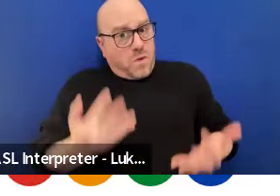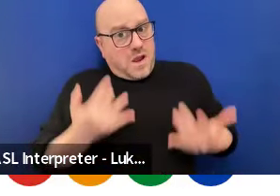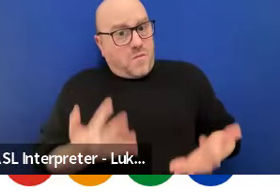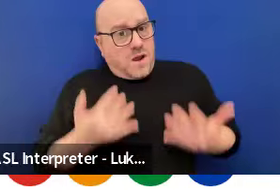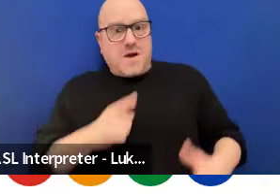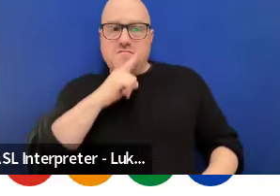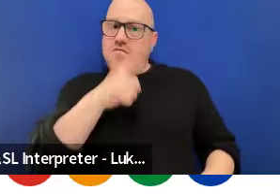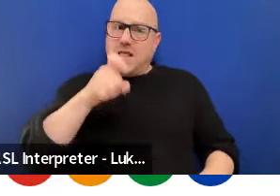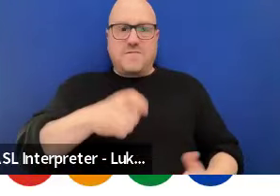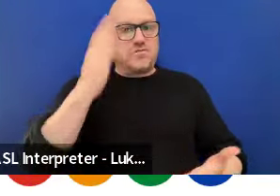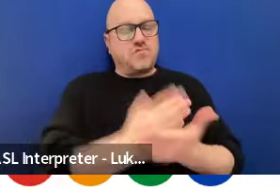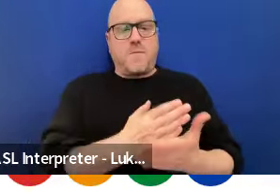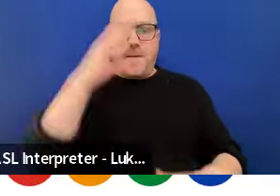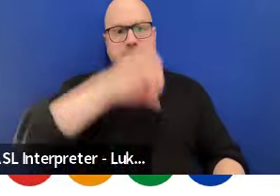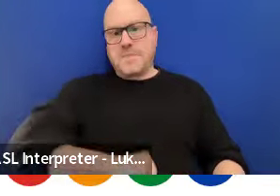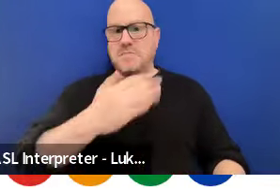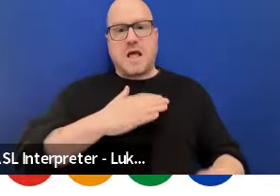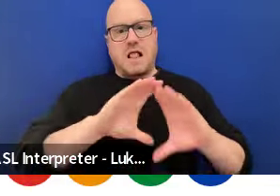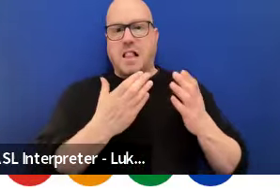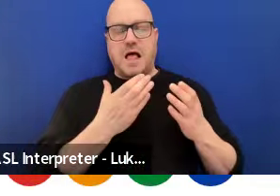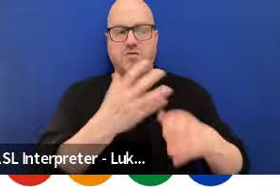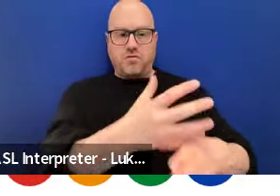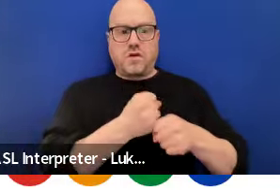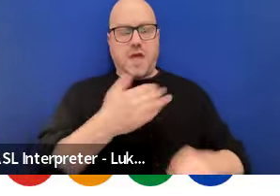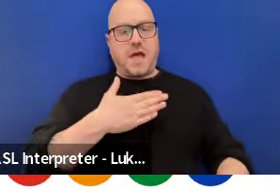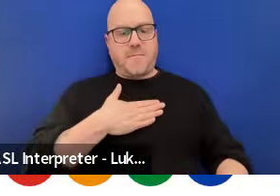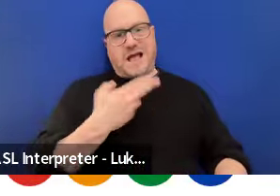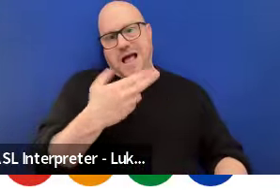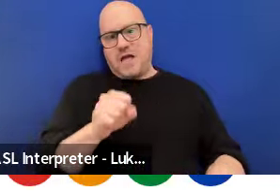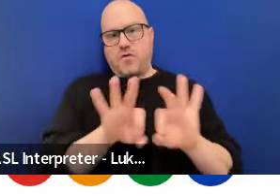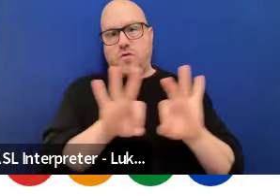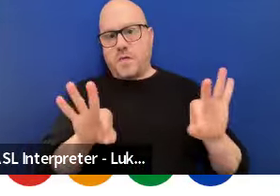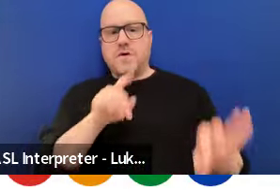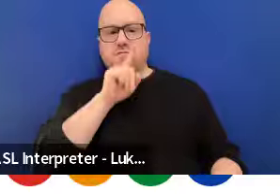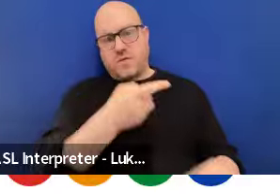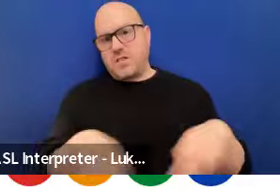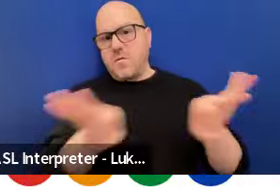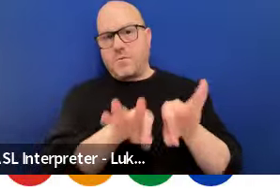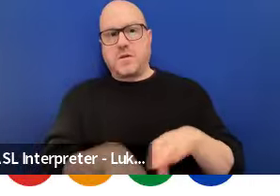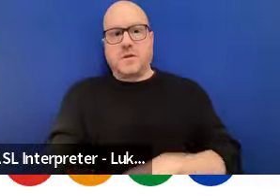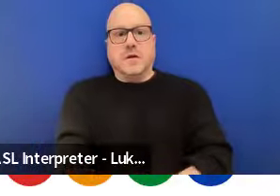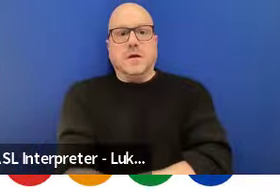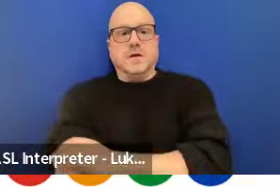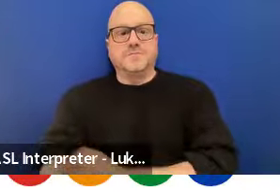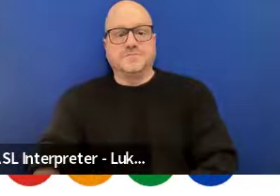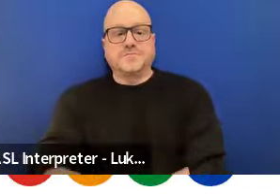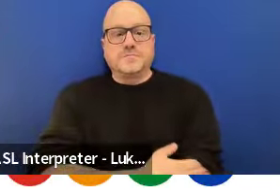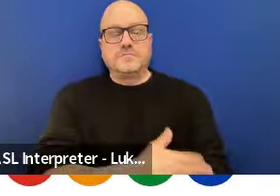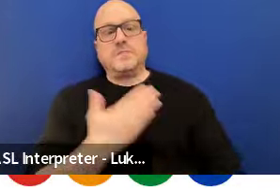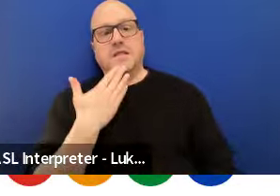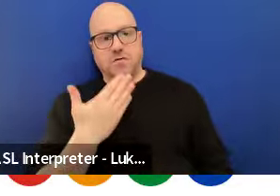ROOM AND WAITING FOR YOU. THIS HAS GOT TO STOP. I MISSED MY CLASS TO GET MY HIGH